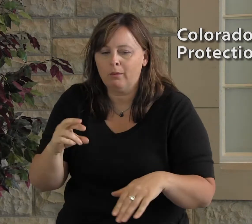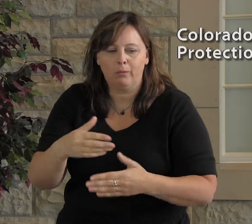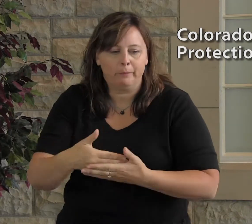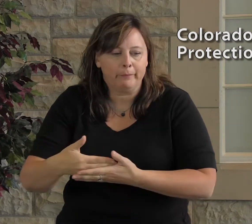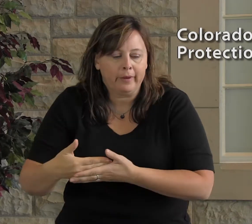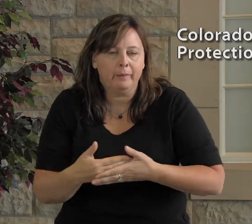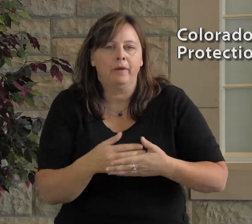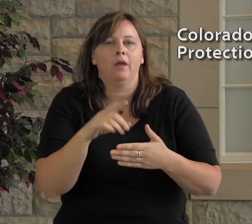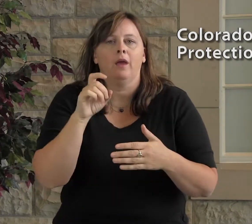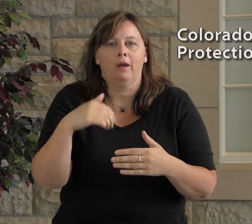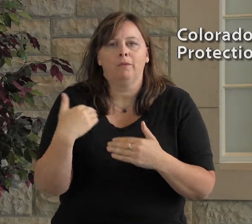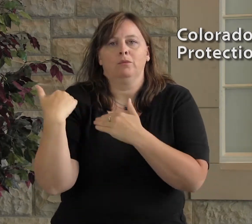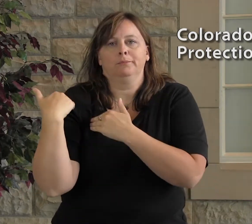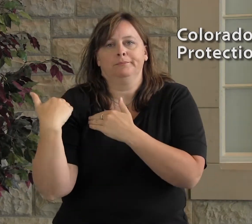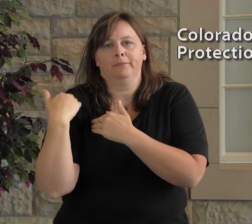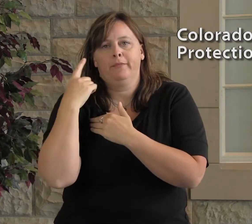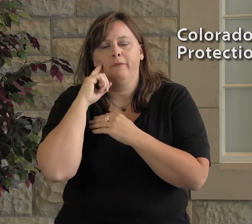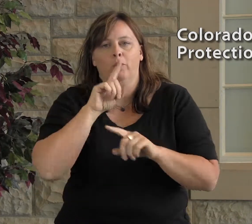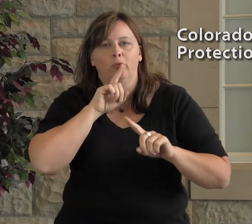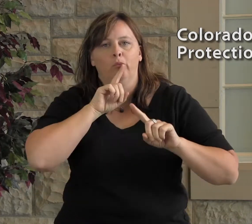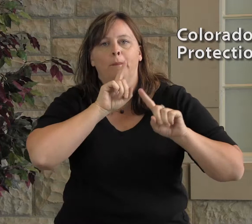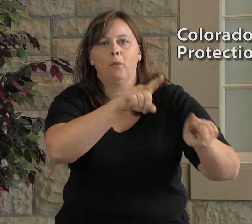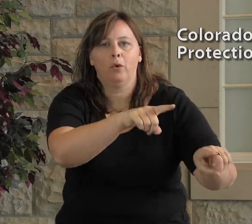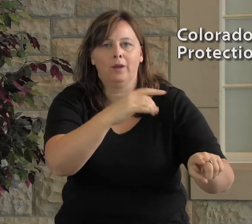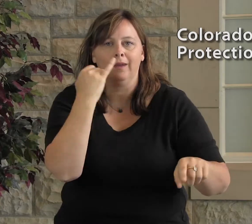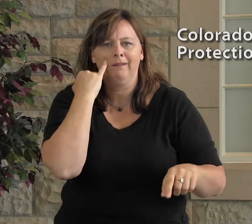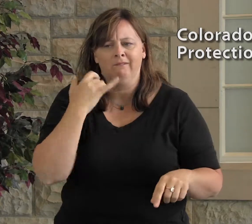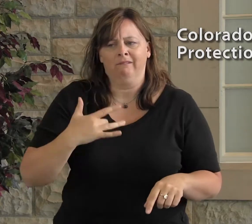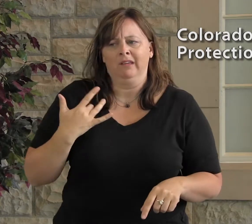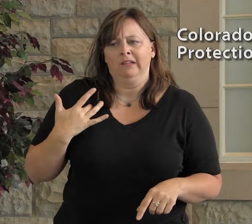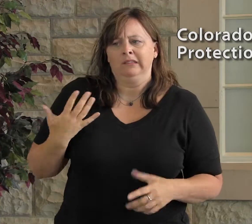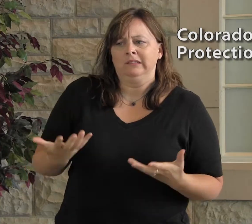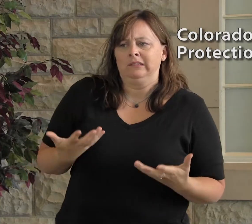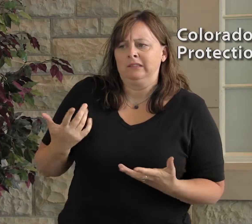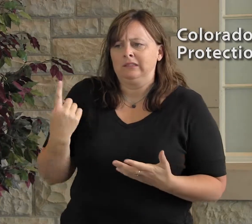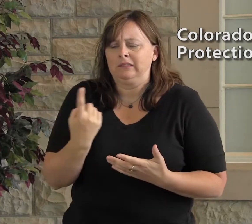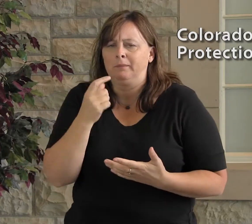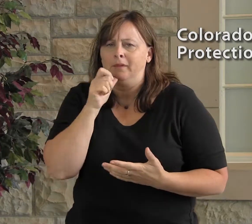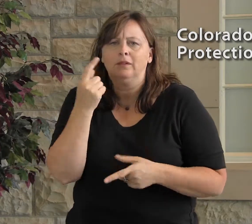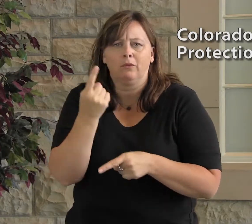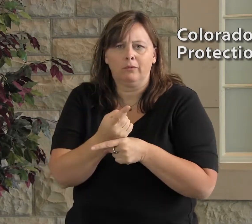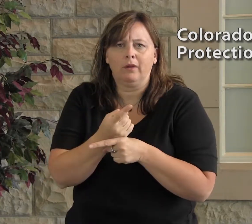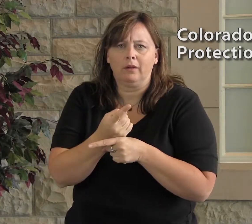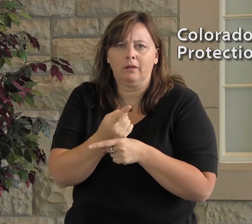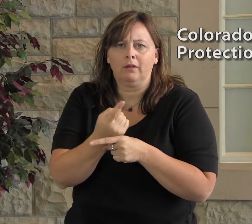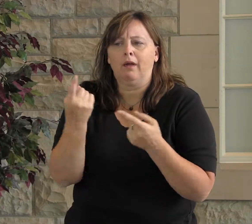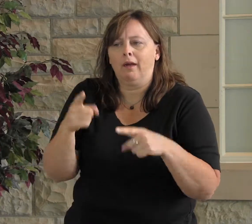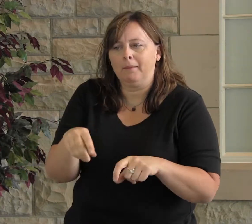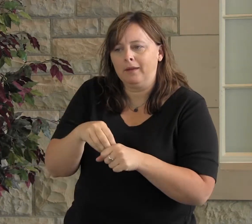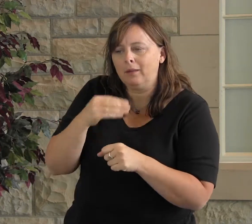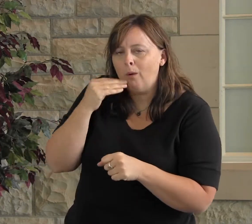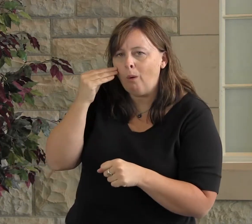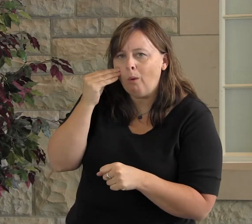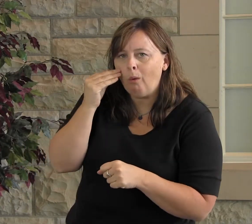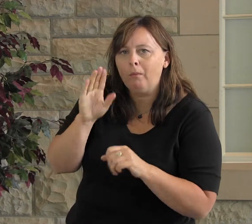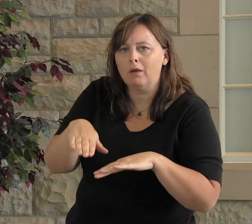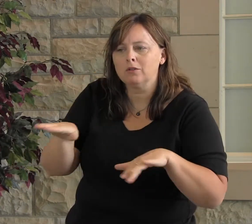students, children, babies have to be responsible for reporting, if they feel something is not quite right